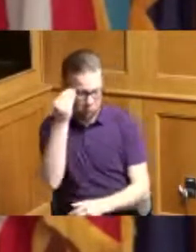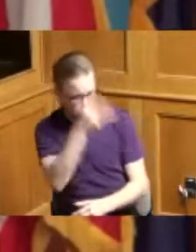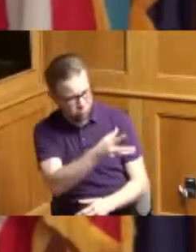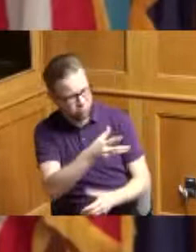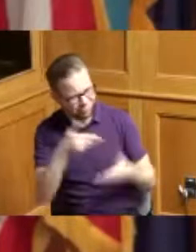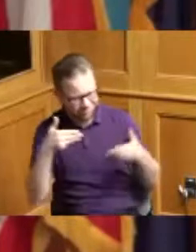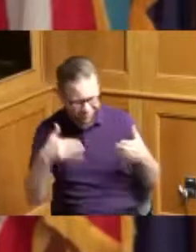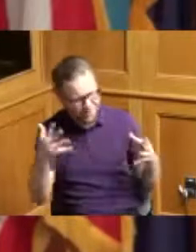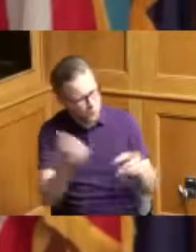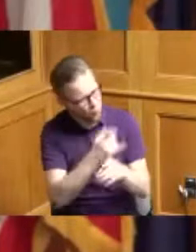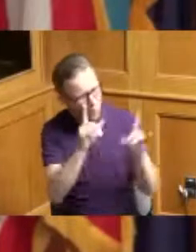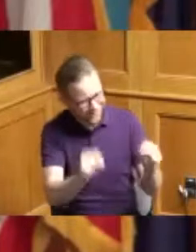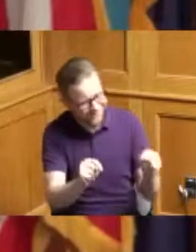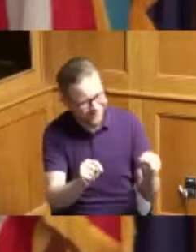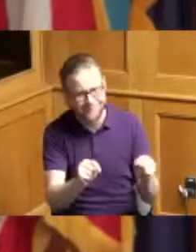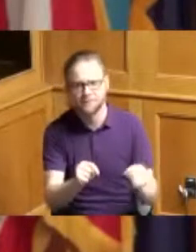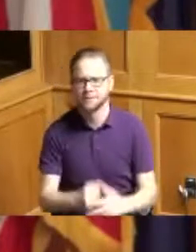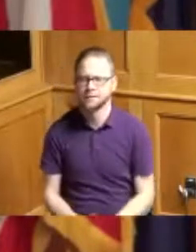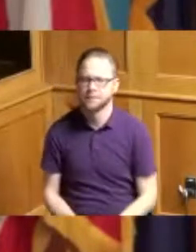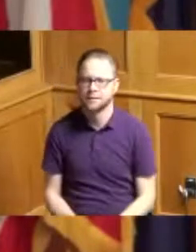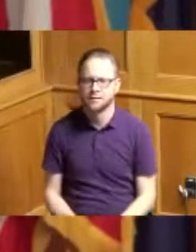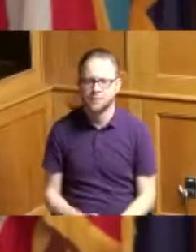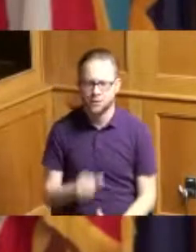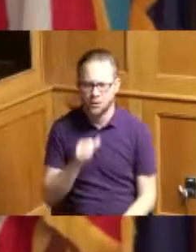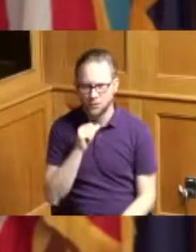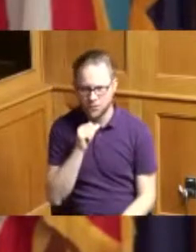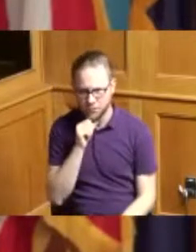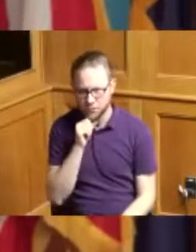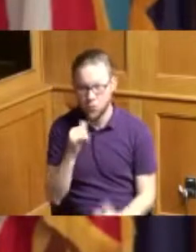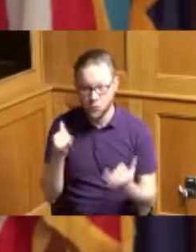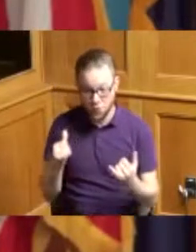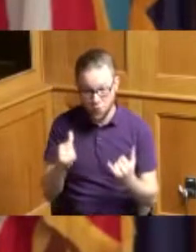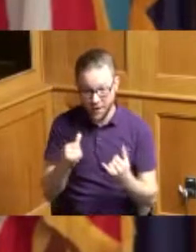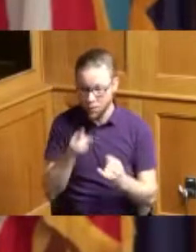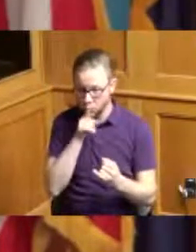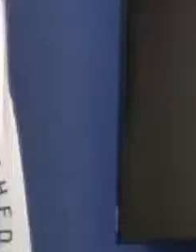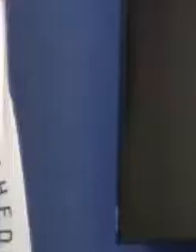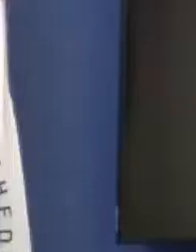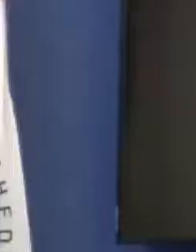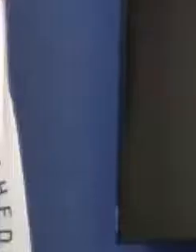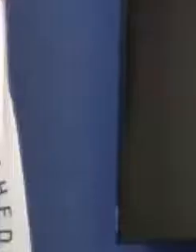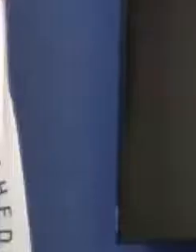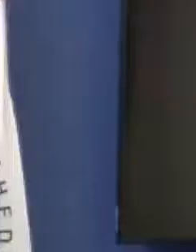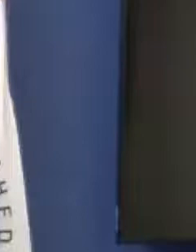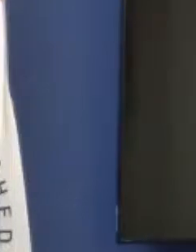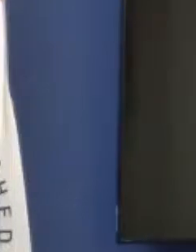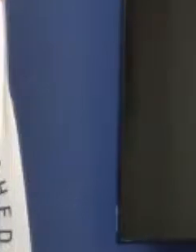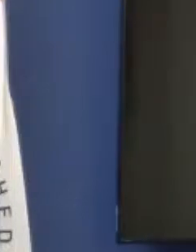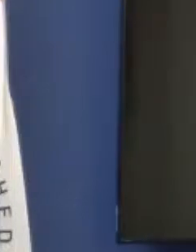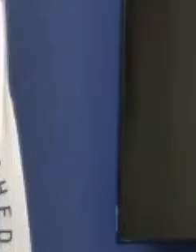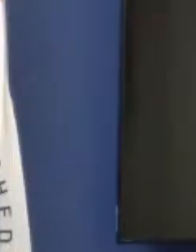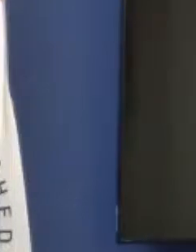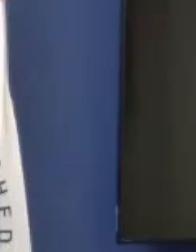now all about our division winning this Super Bowl so thank you and is that Gates Barbecue you said